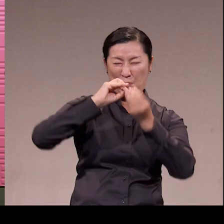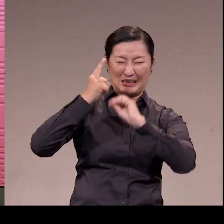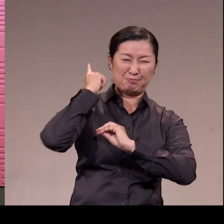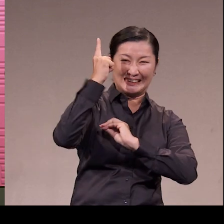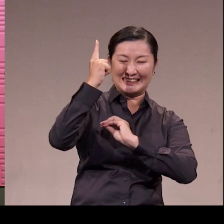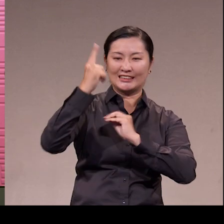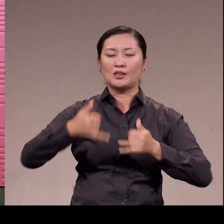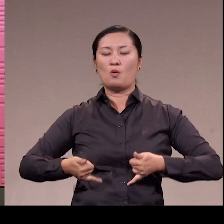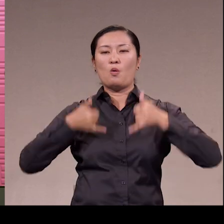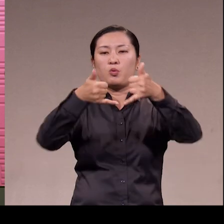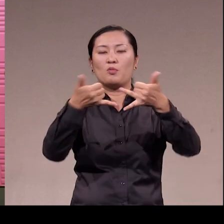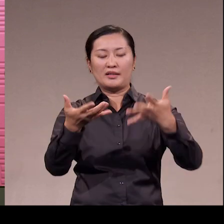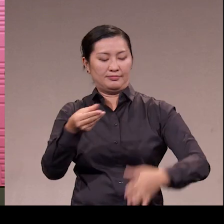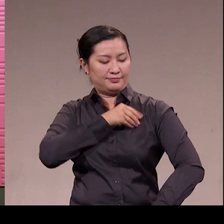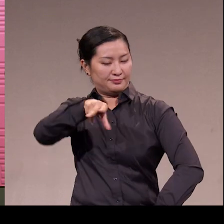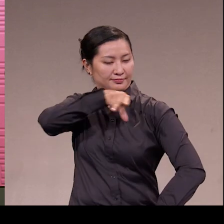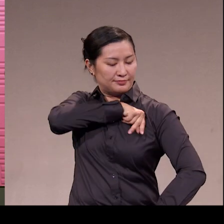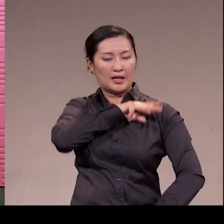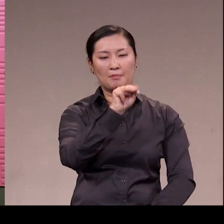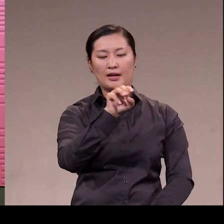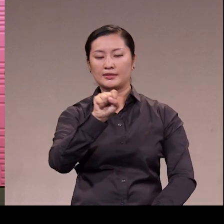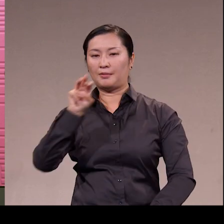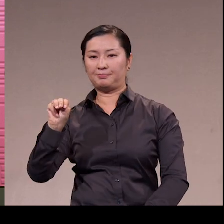Medal. Although Pak Iskandar is not here tonight,